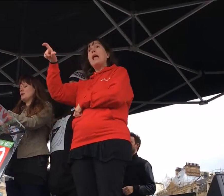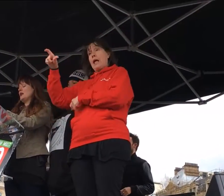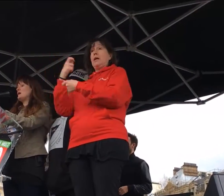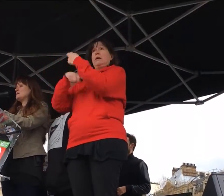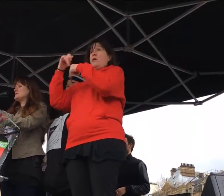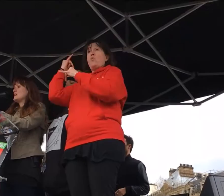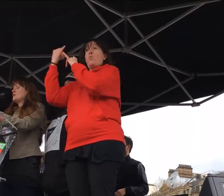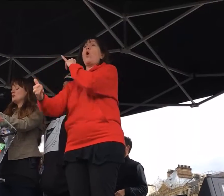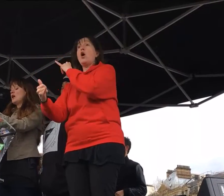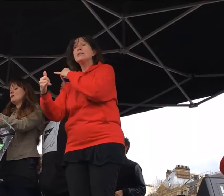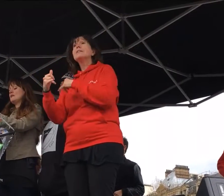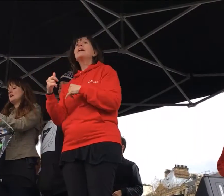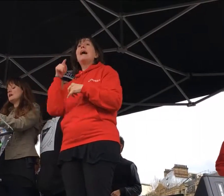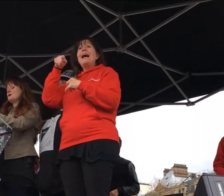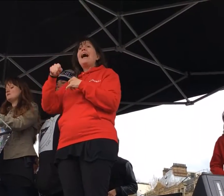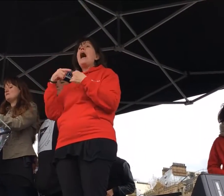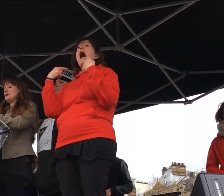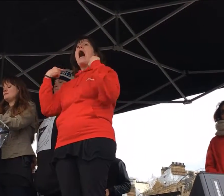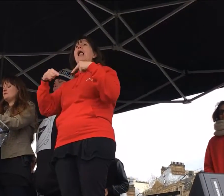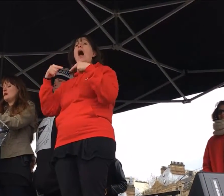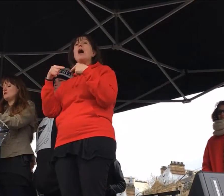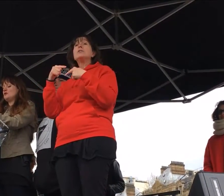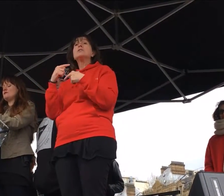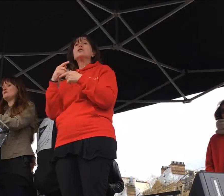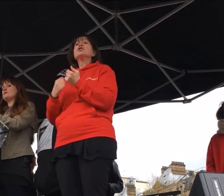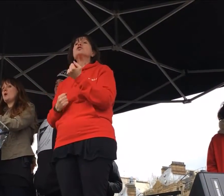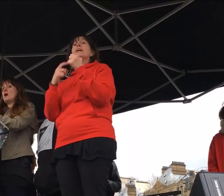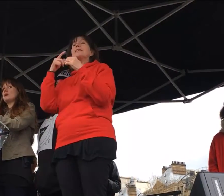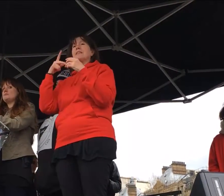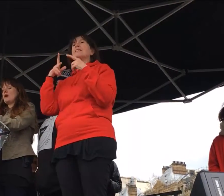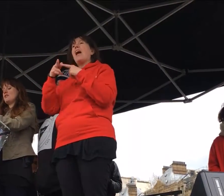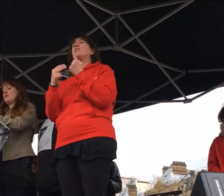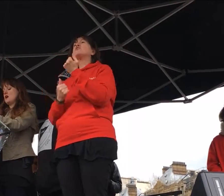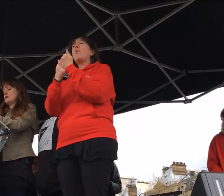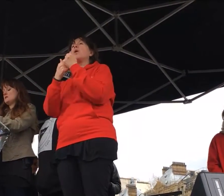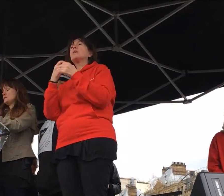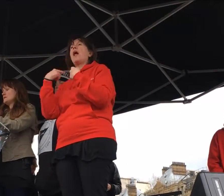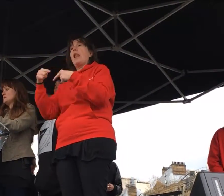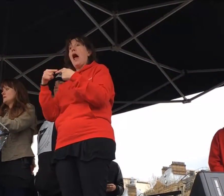Allowance, will lower the incomes of people found not fit for work, by a third. Although